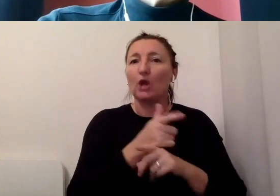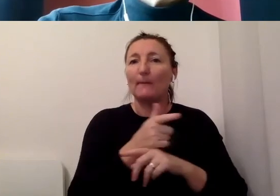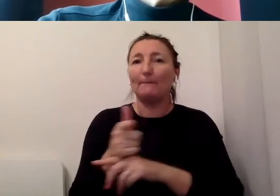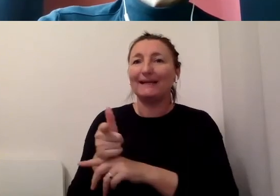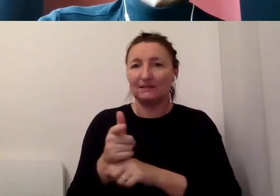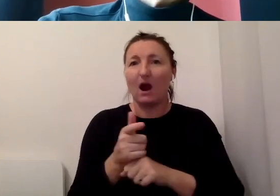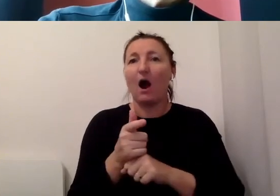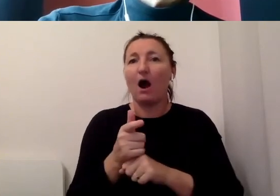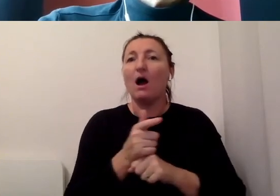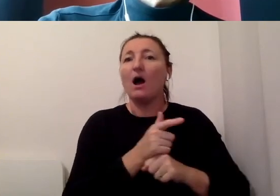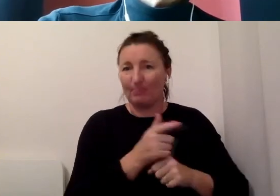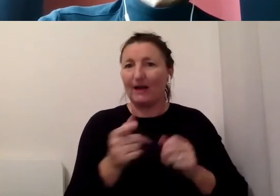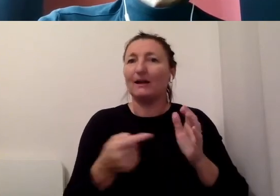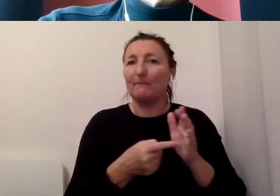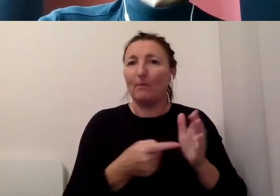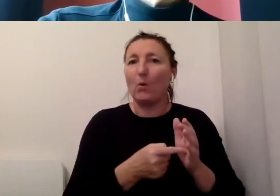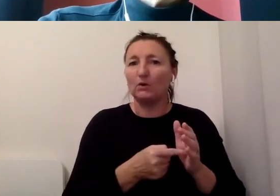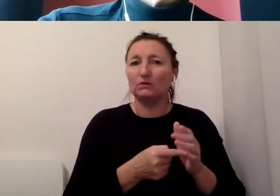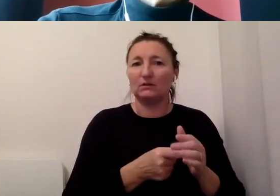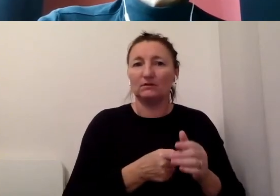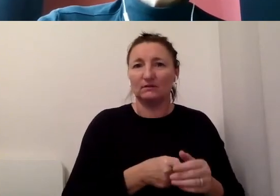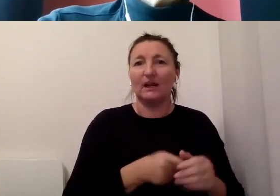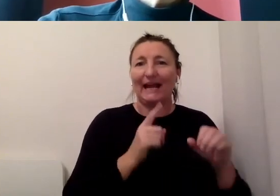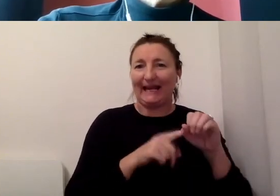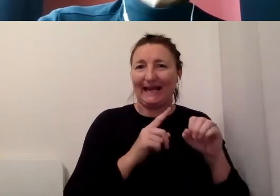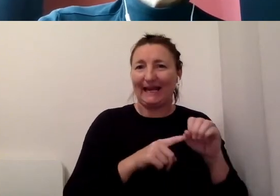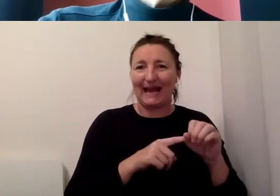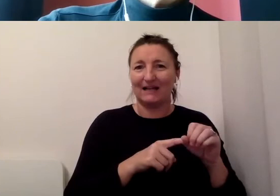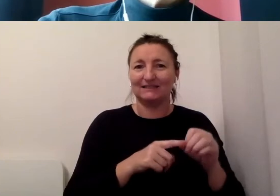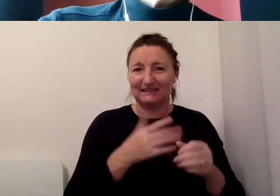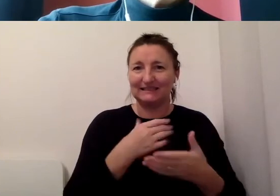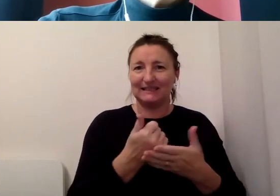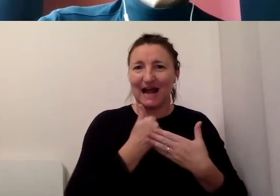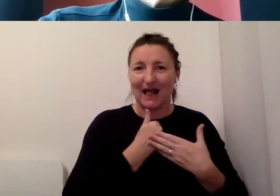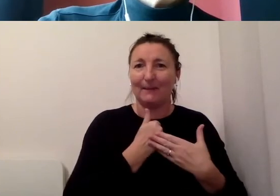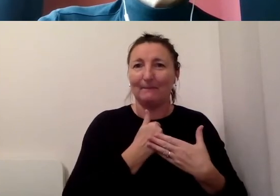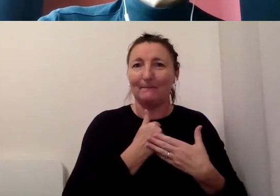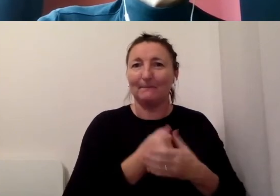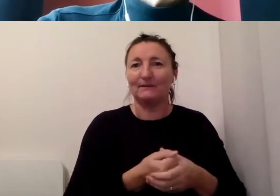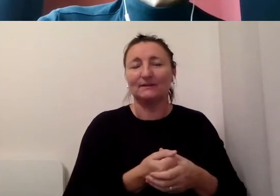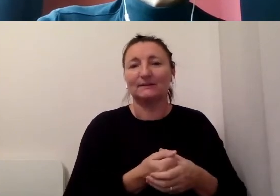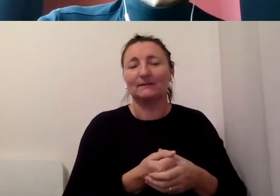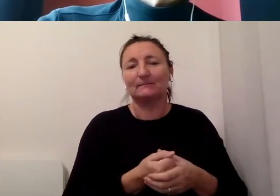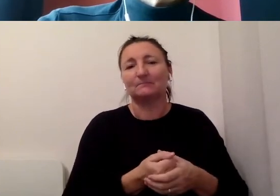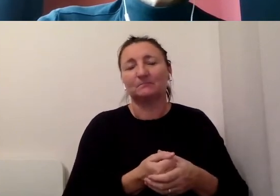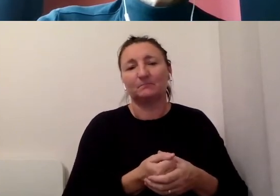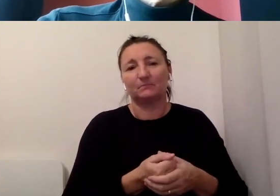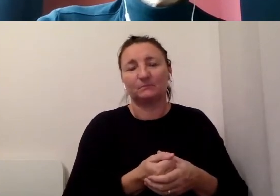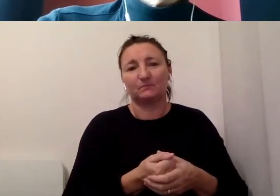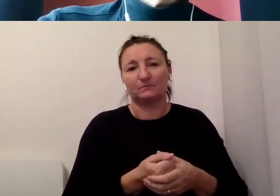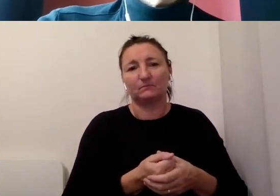because that's one thing that I really need help with making, eventually, just just someone who